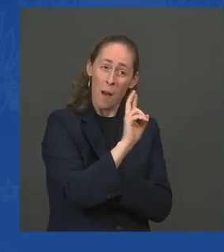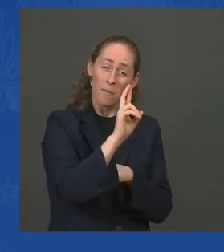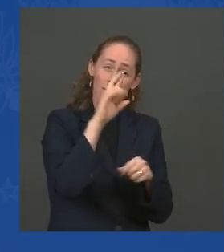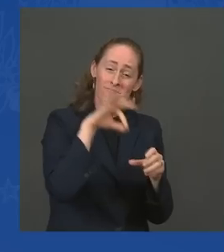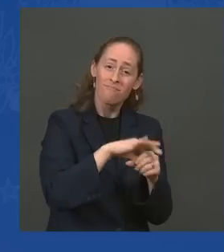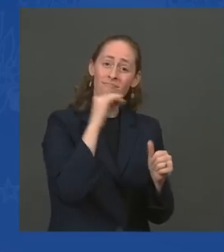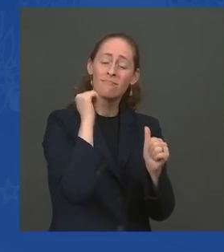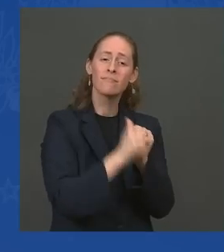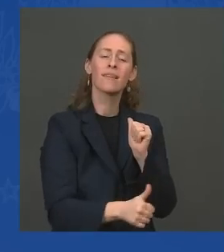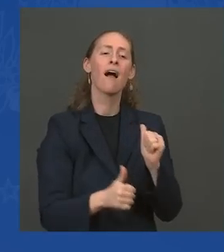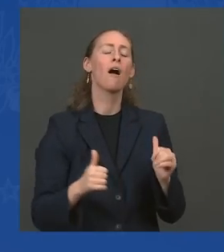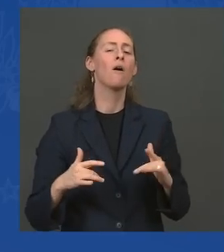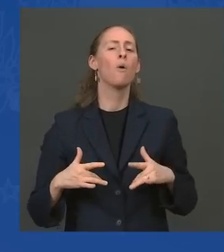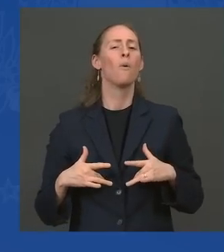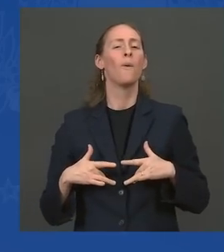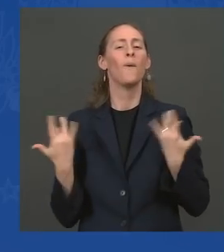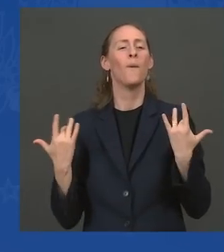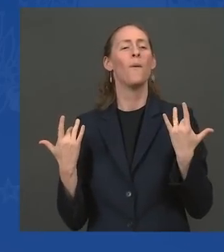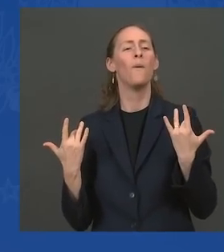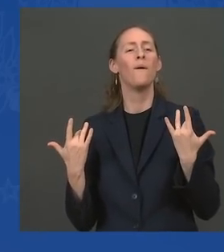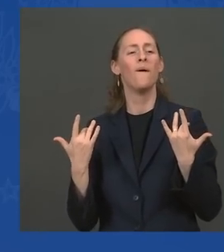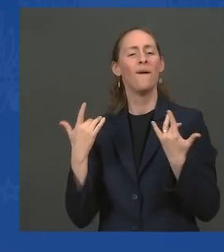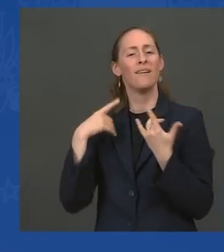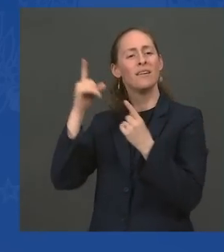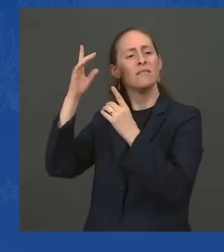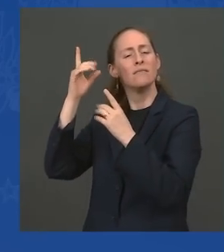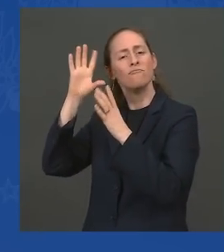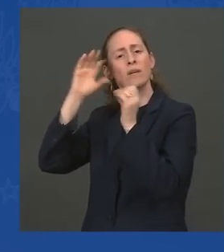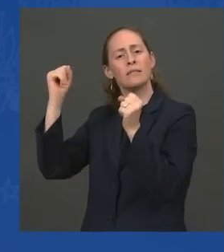with what's most important jobs and getting it done.